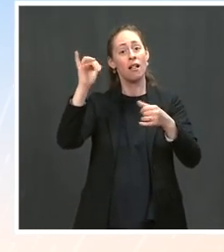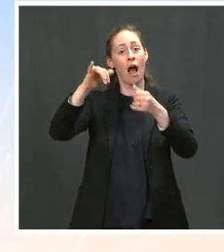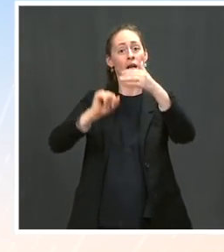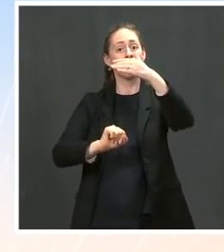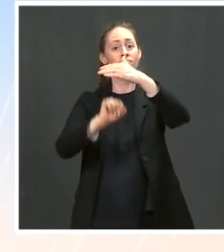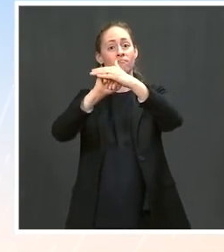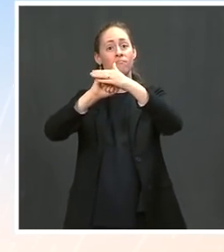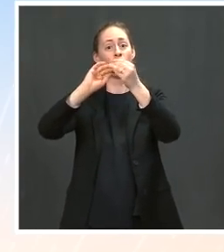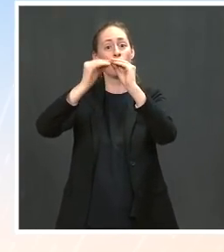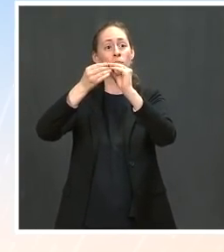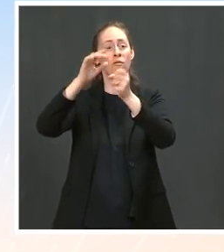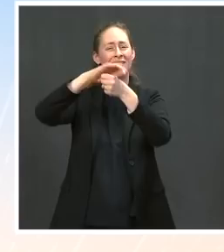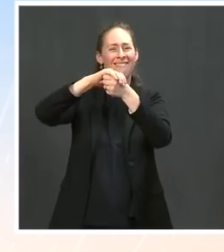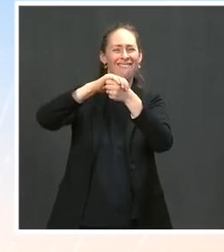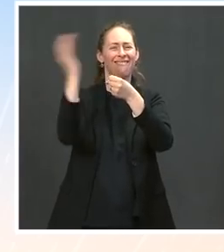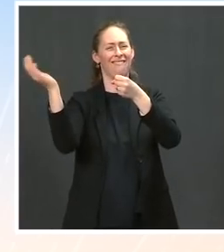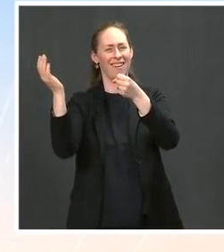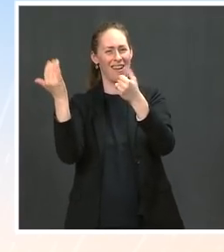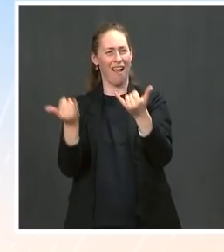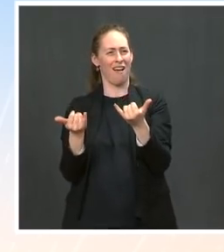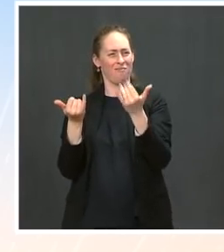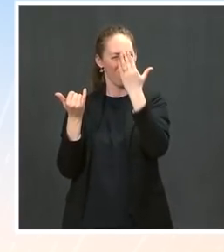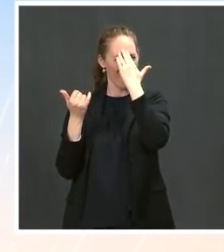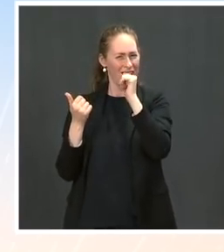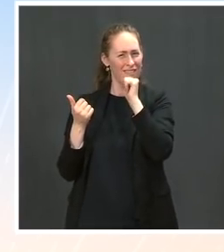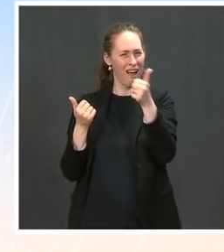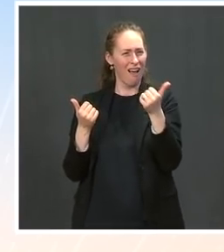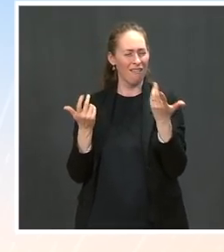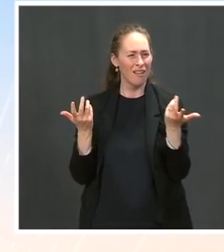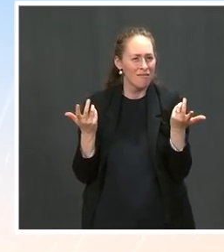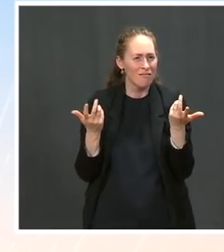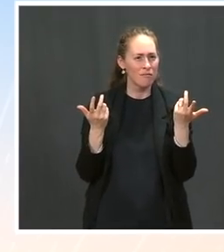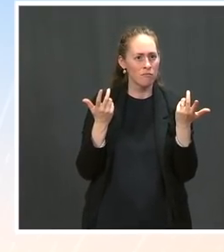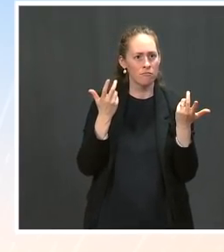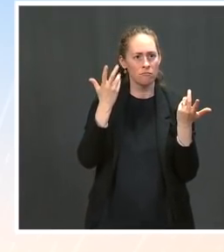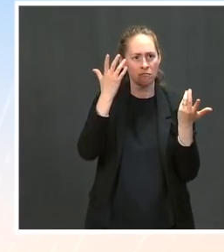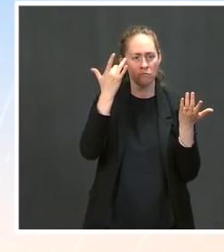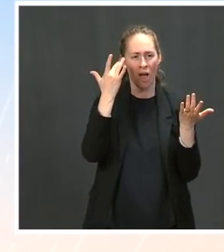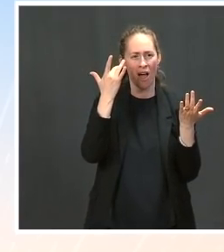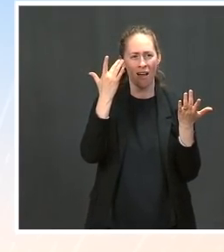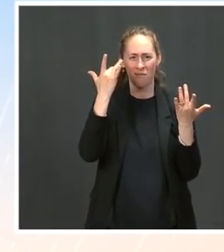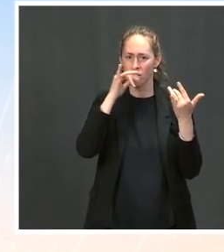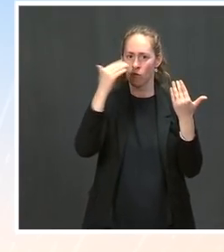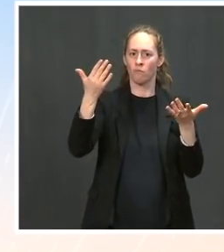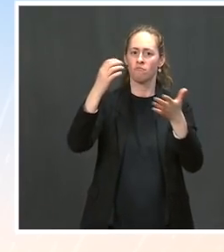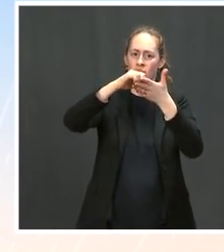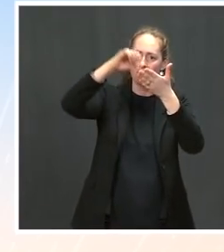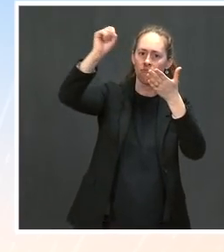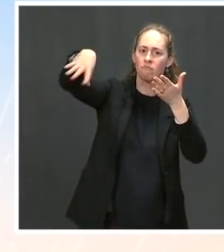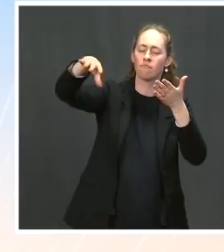You're not requiring that number of people to come in through the program. Why keep the cap lower, you know, and back this promise?